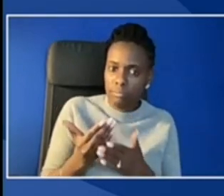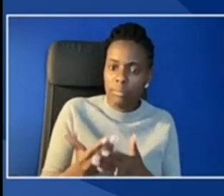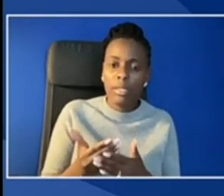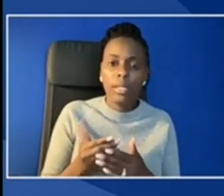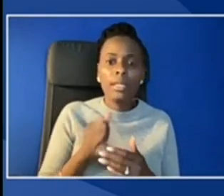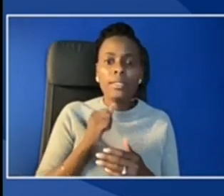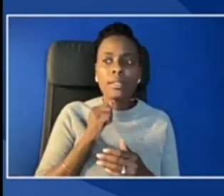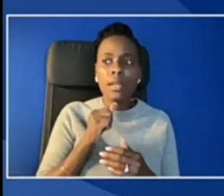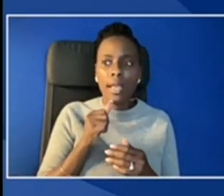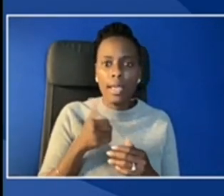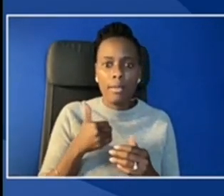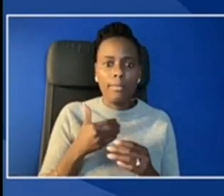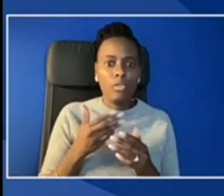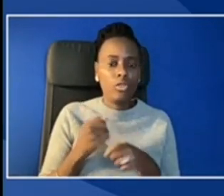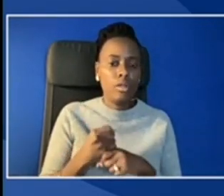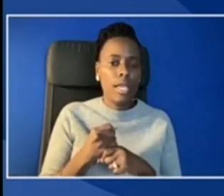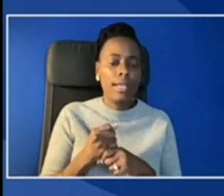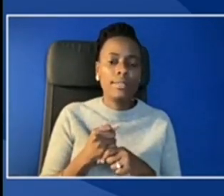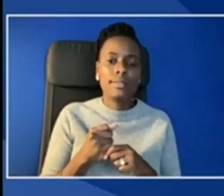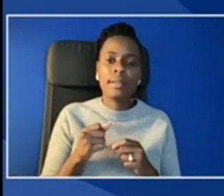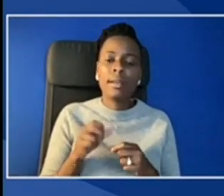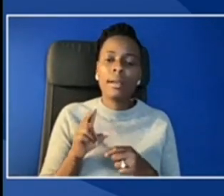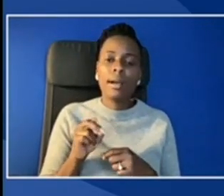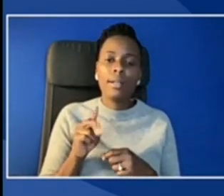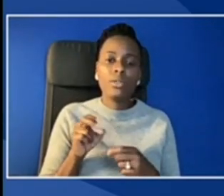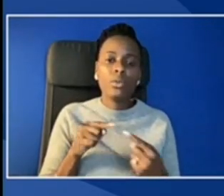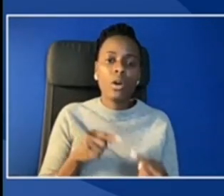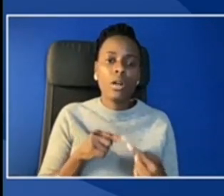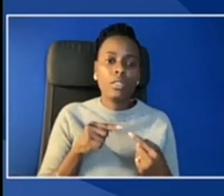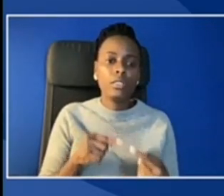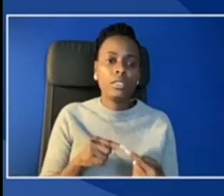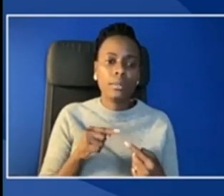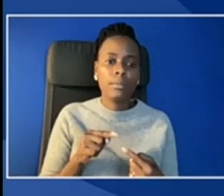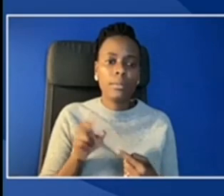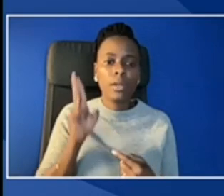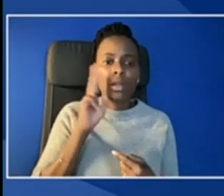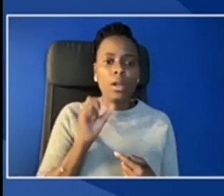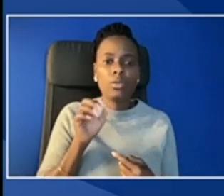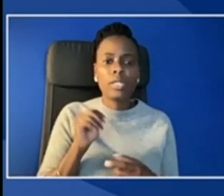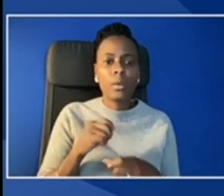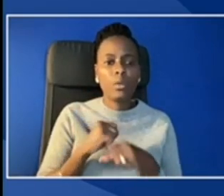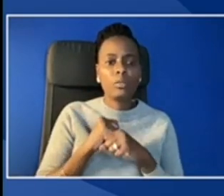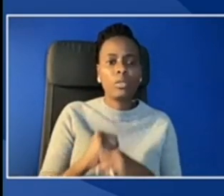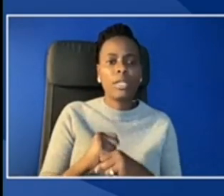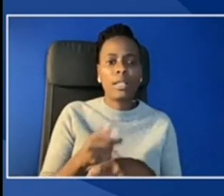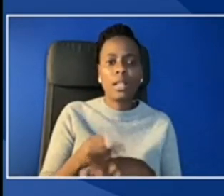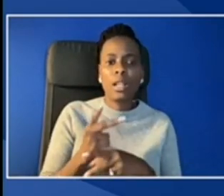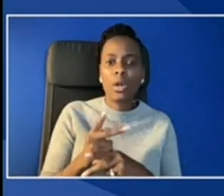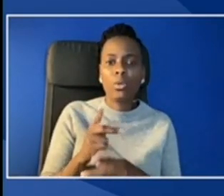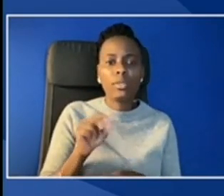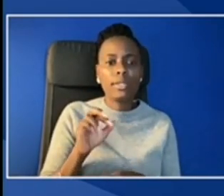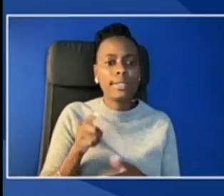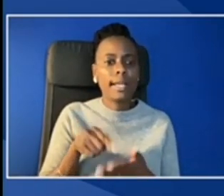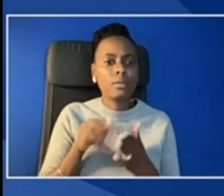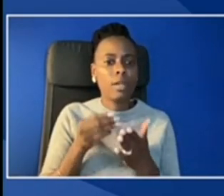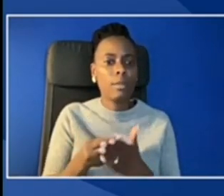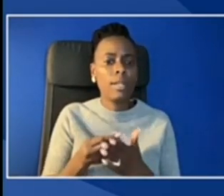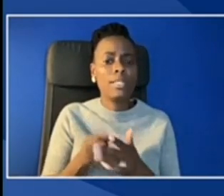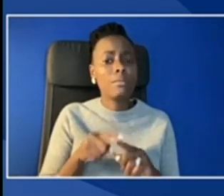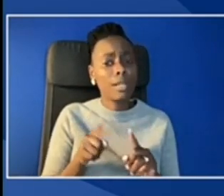Understandably, Uncle Sam wants to protect his loans and taxpayer monies, but he has to play by the rules. And as I imagine most people here know,